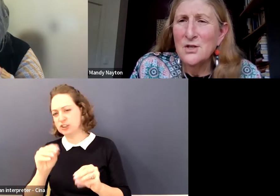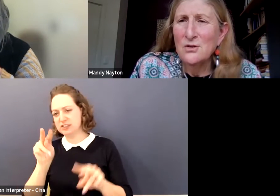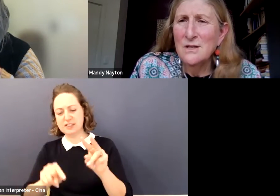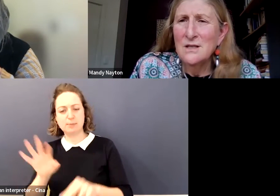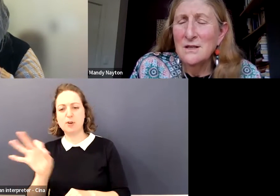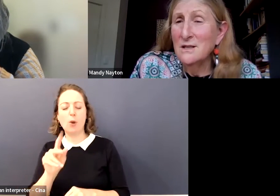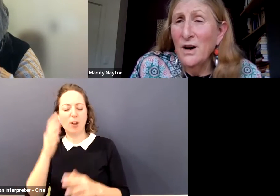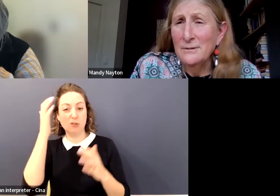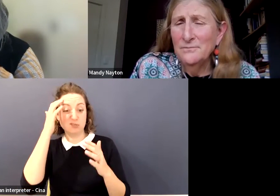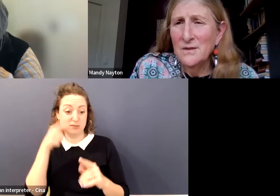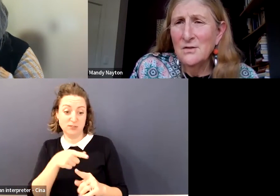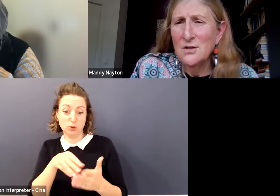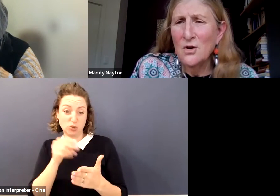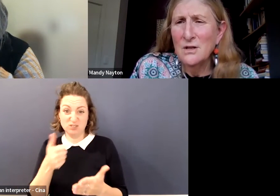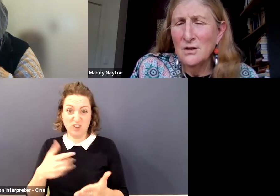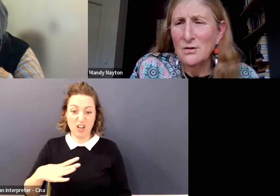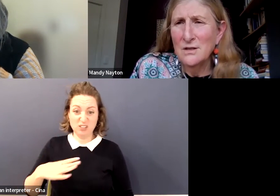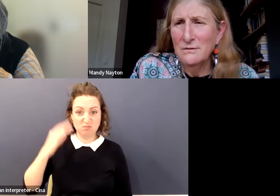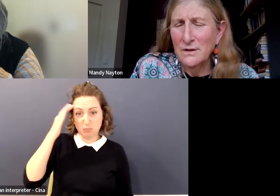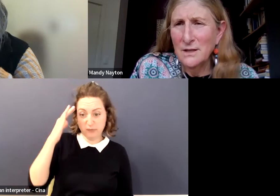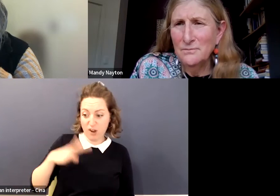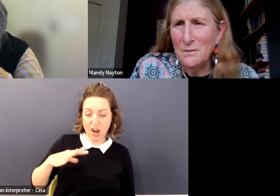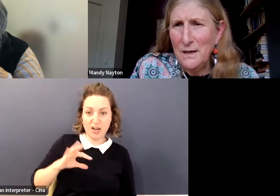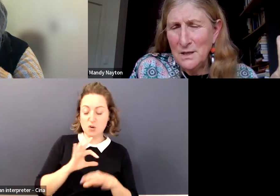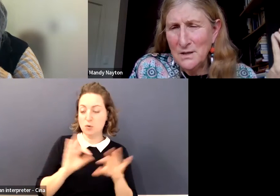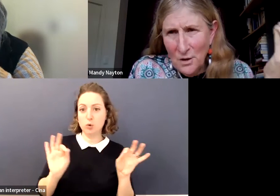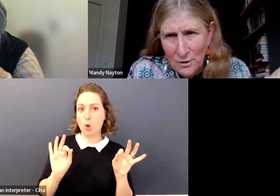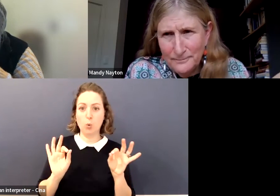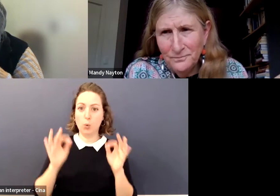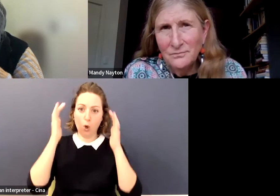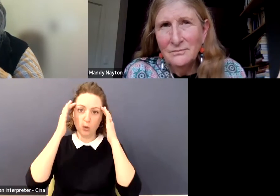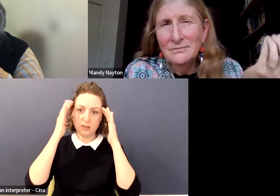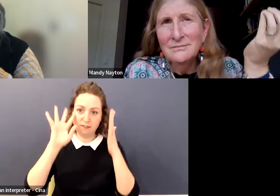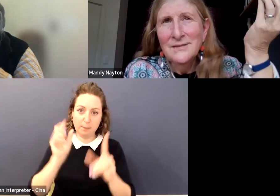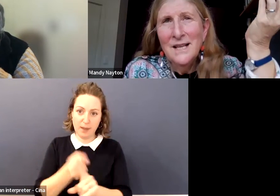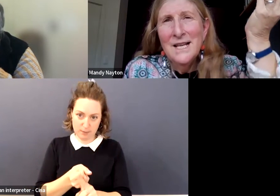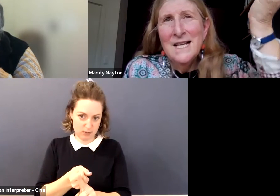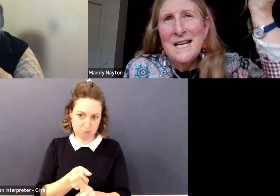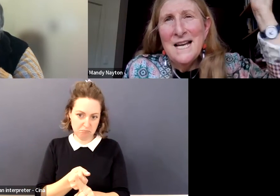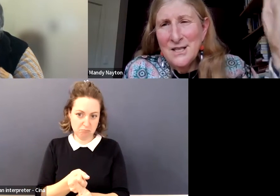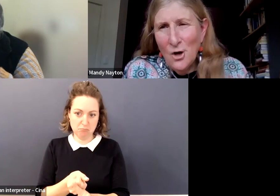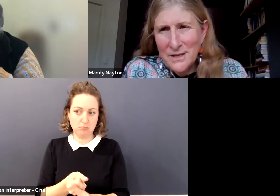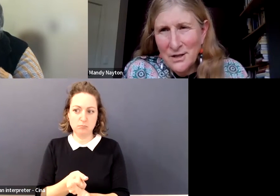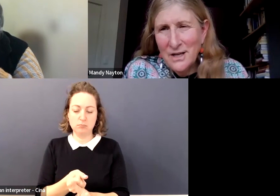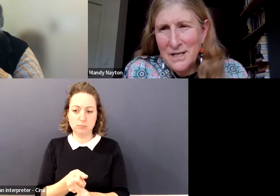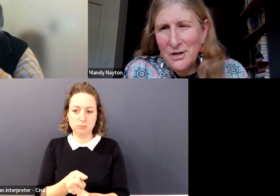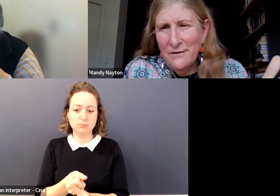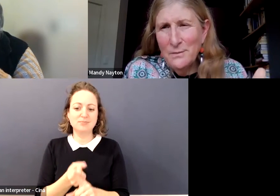this student is fine, there is not a cognitive impairment. So as long as the criteria have